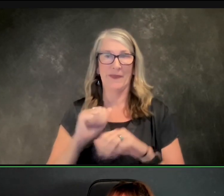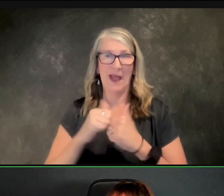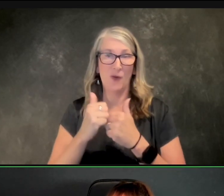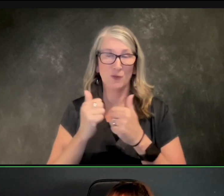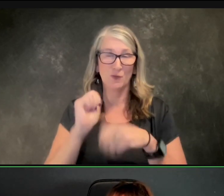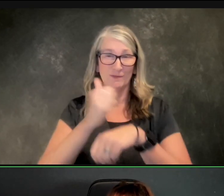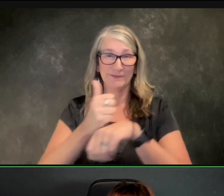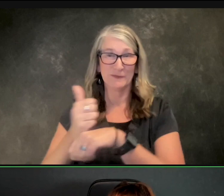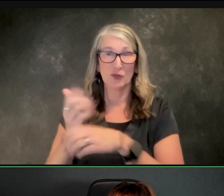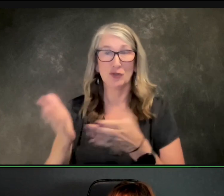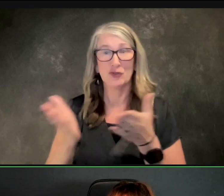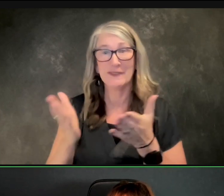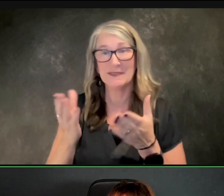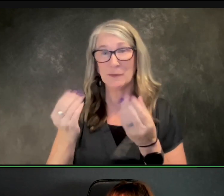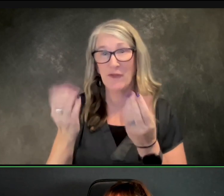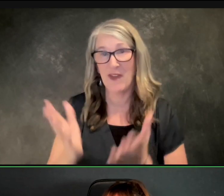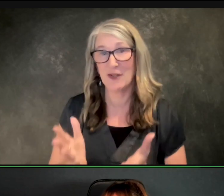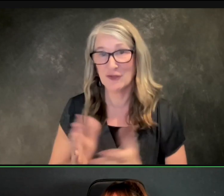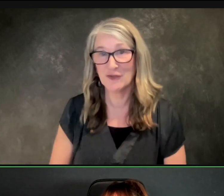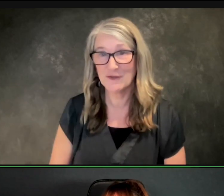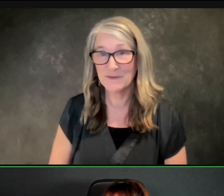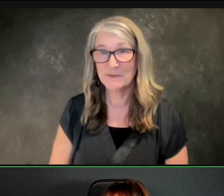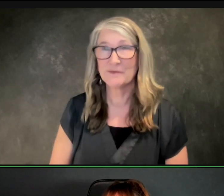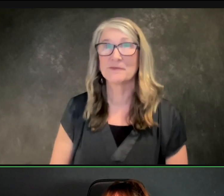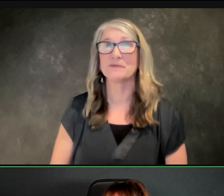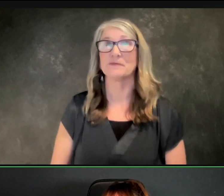You want details of each day of that internship